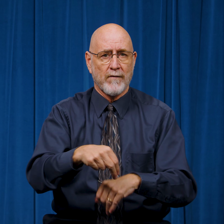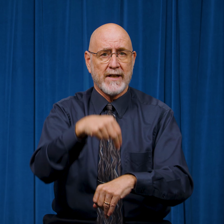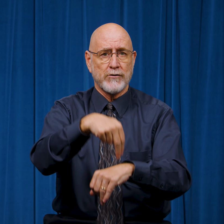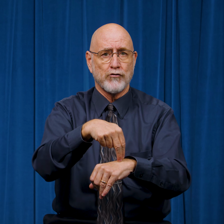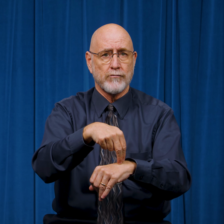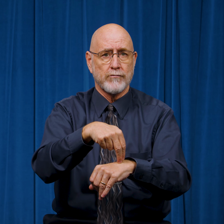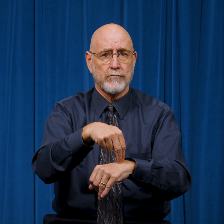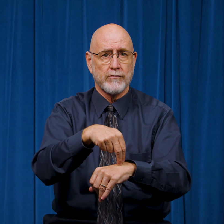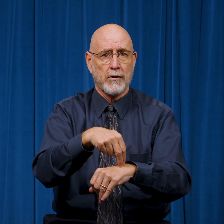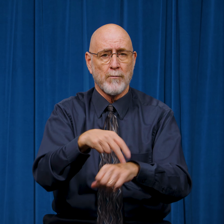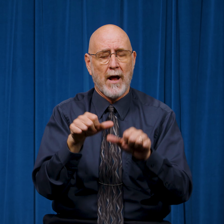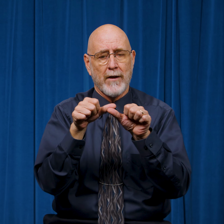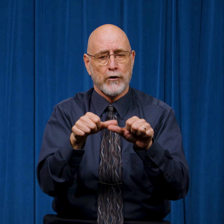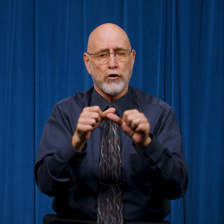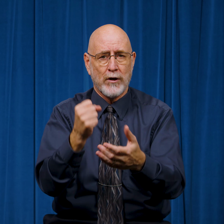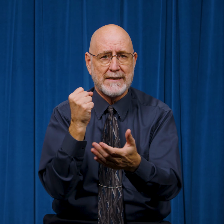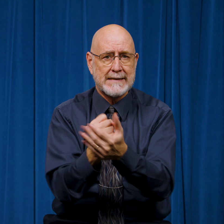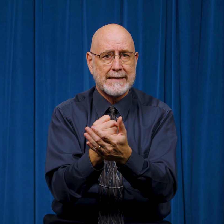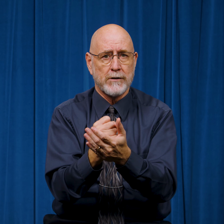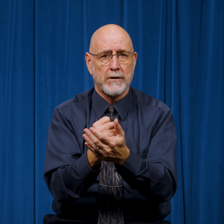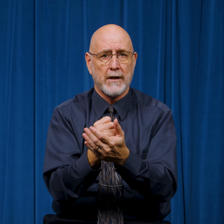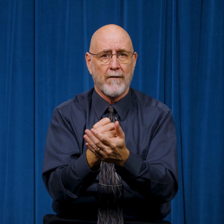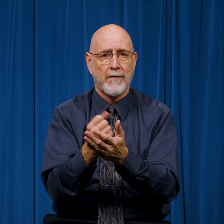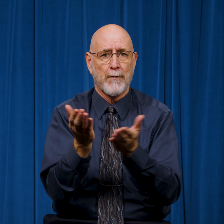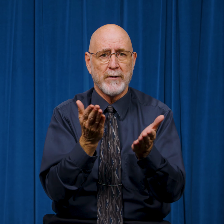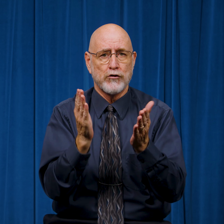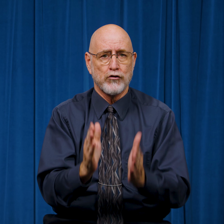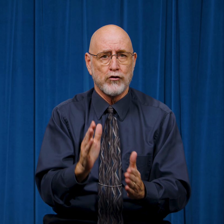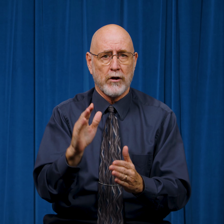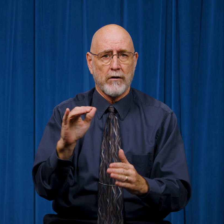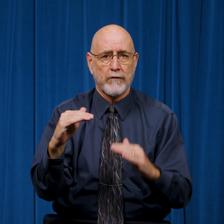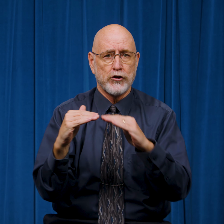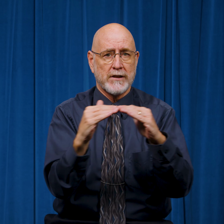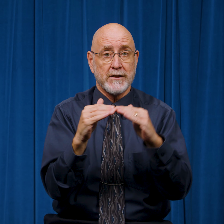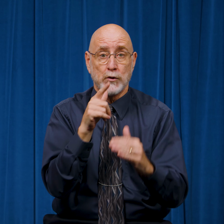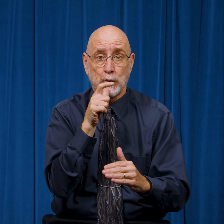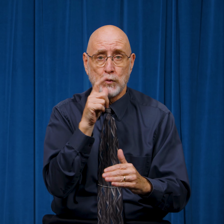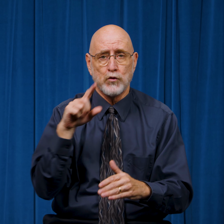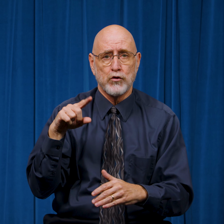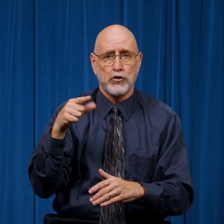by the enduring Seal of the Minister of Justice, George Washington."